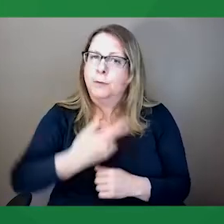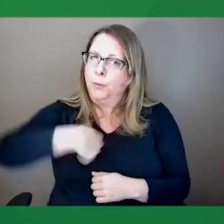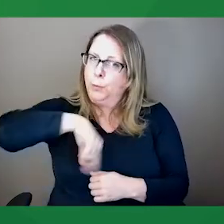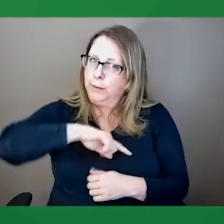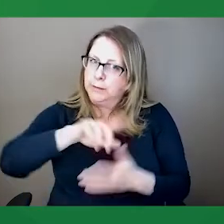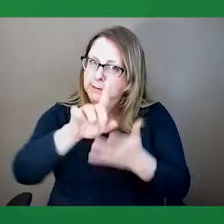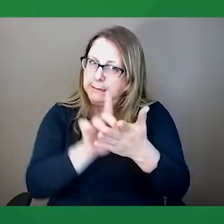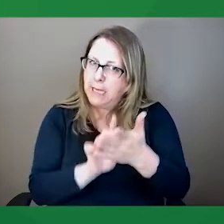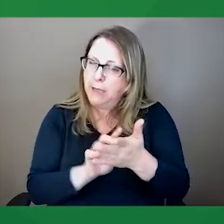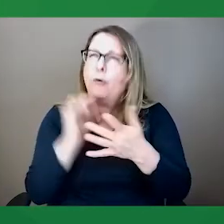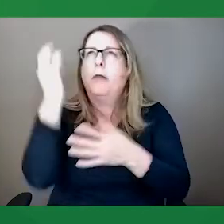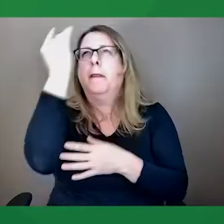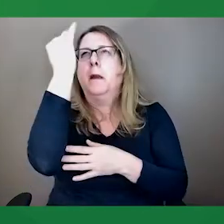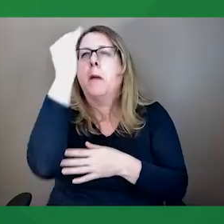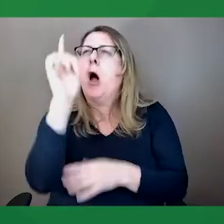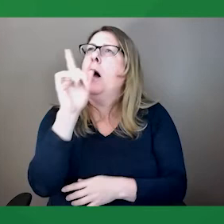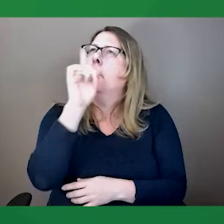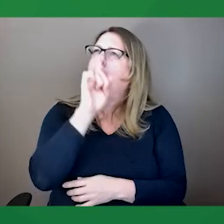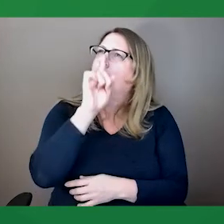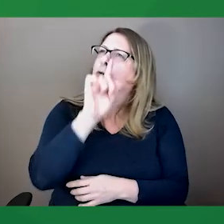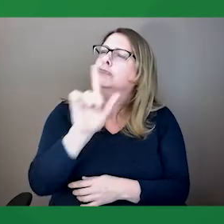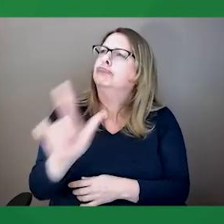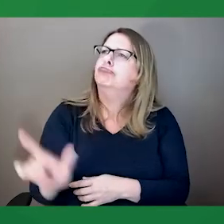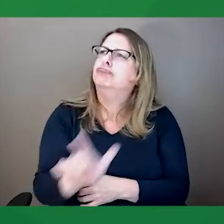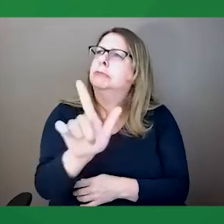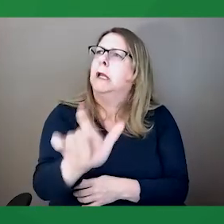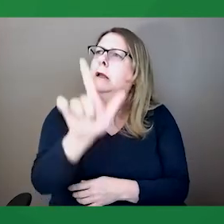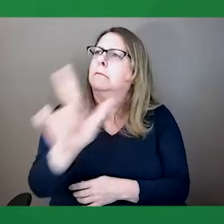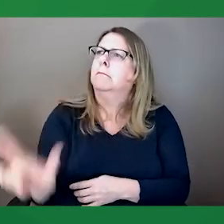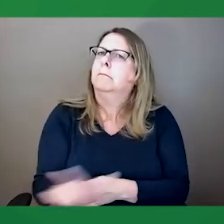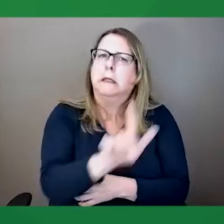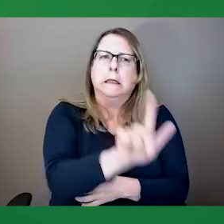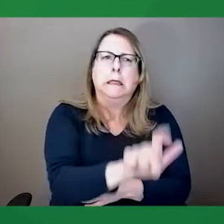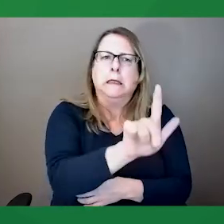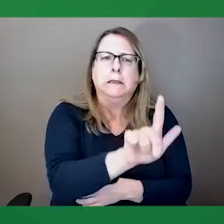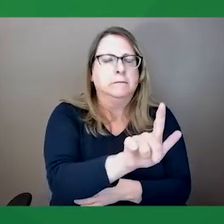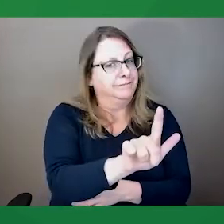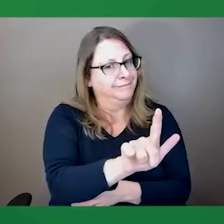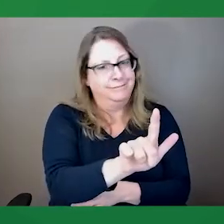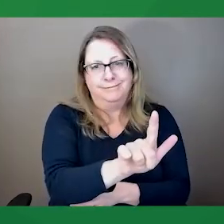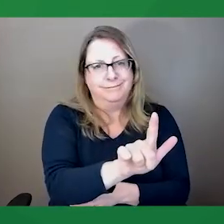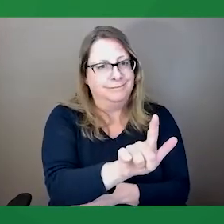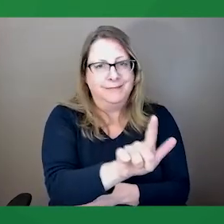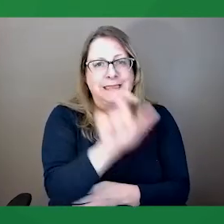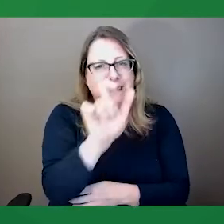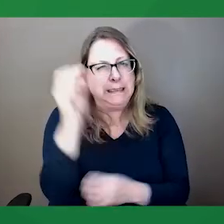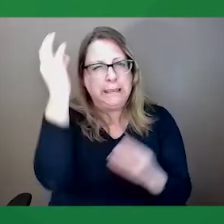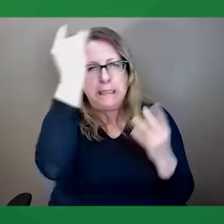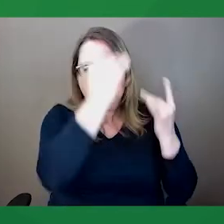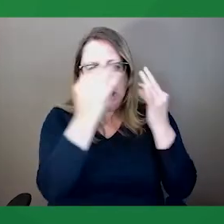So when we design it, we're not only thinking about a little mouse, it's clicking there, it's not just a pointer device, you need to think